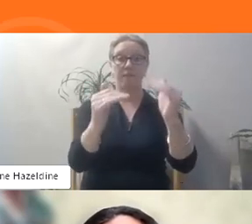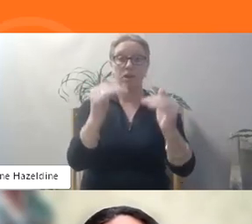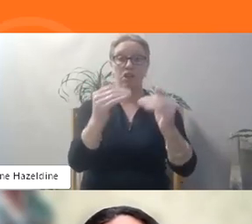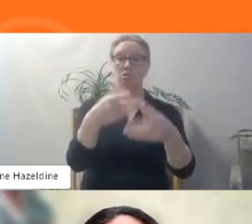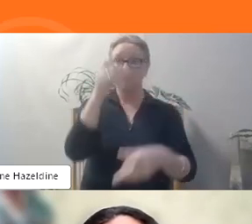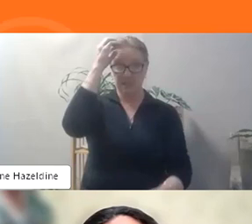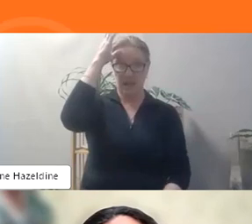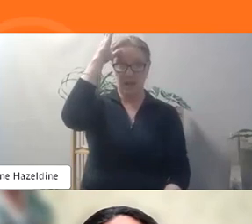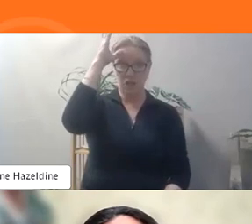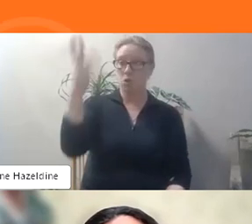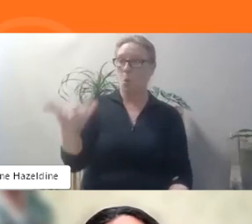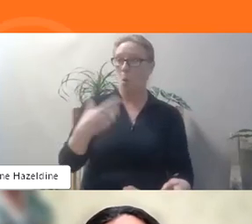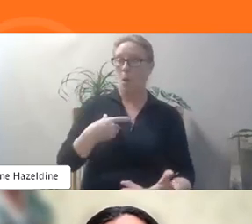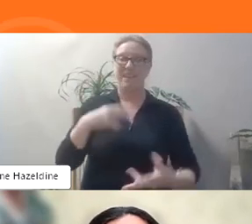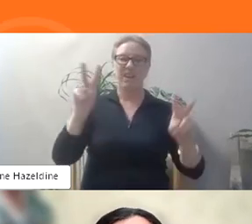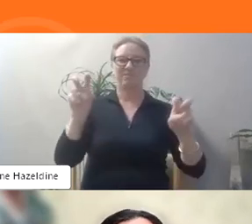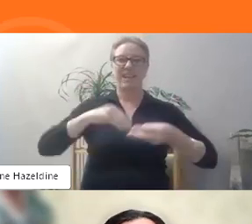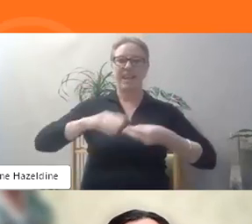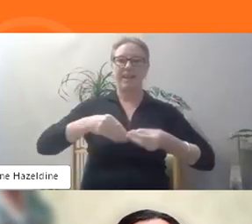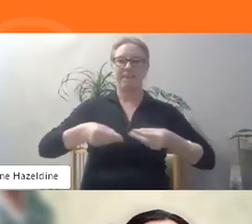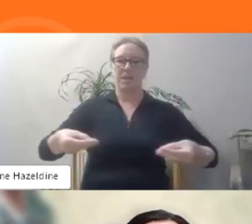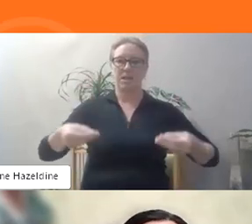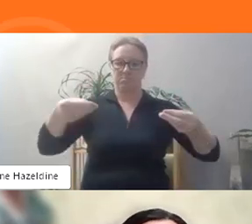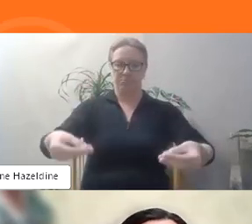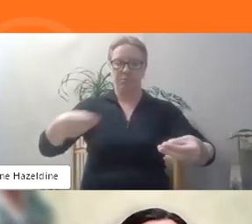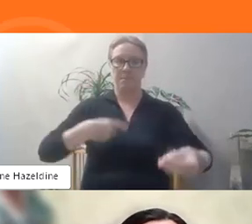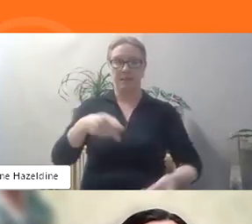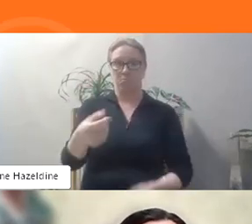or are even gifted, which causes a double whammy. And there are